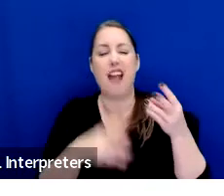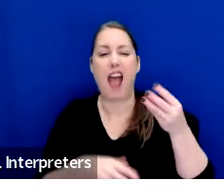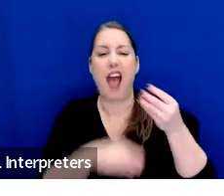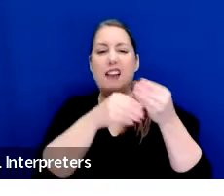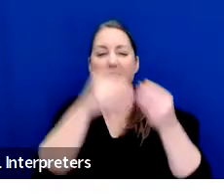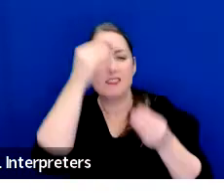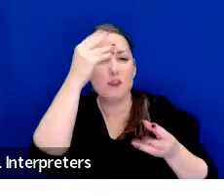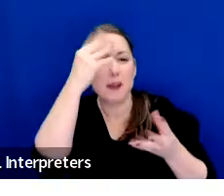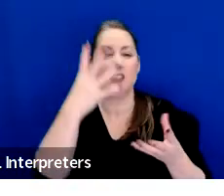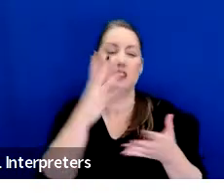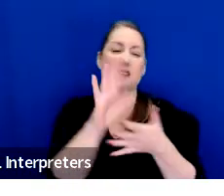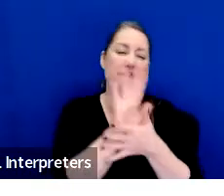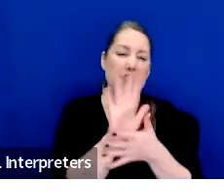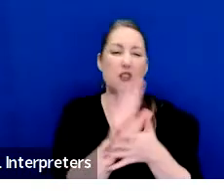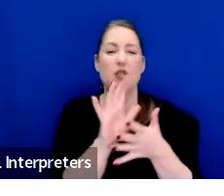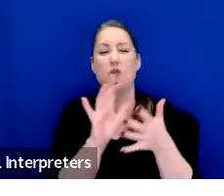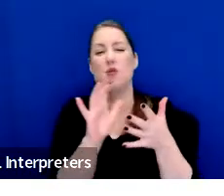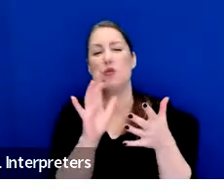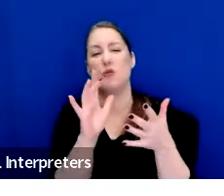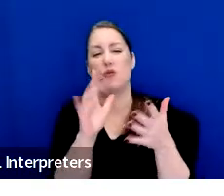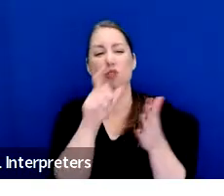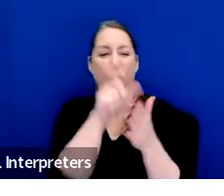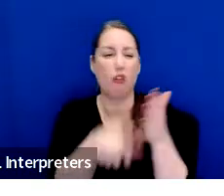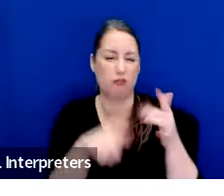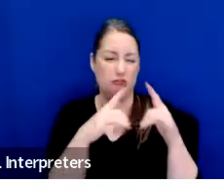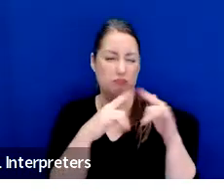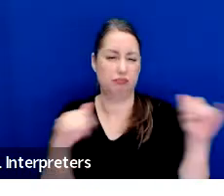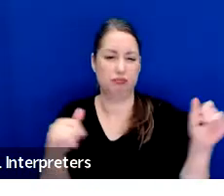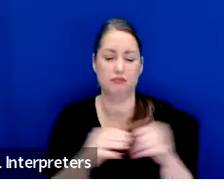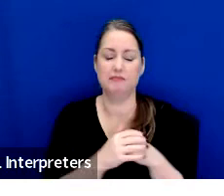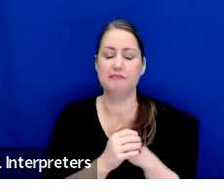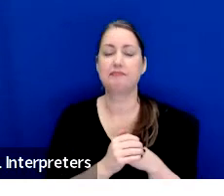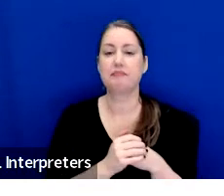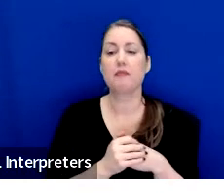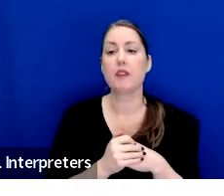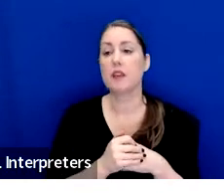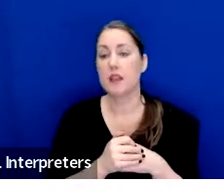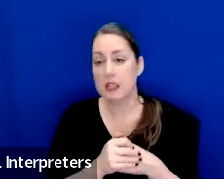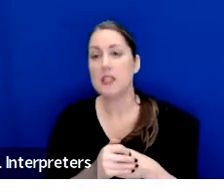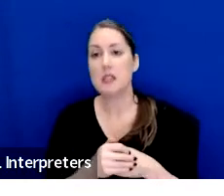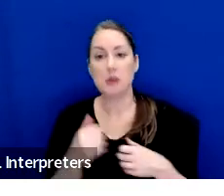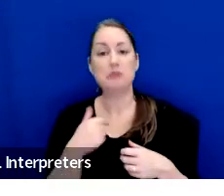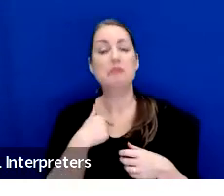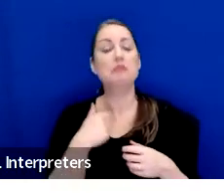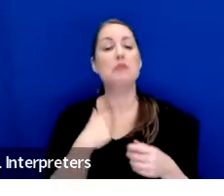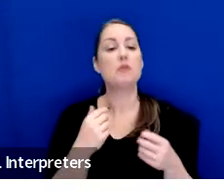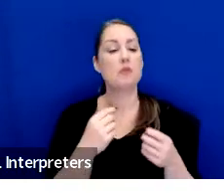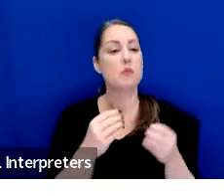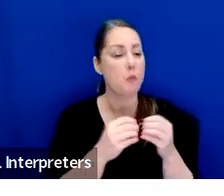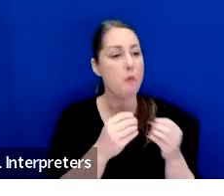And it got to the point where I was using more and more of them to where it was almost like